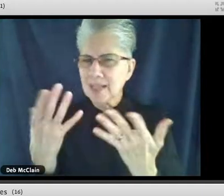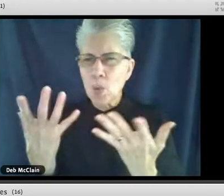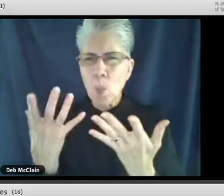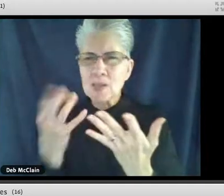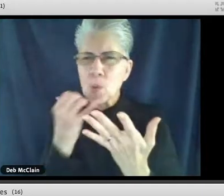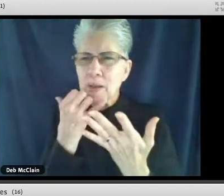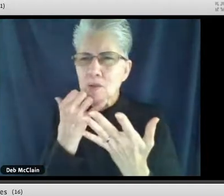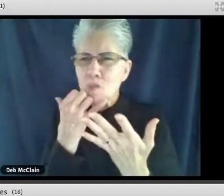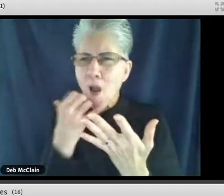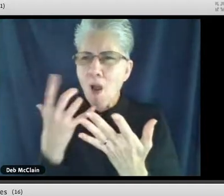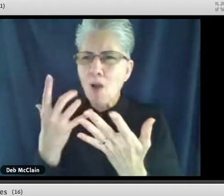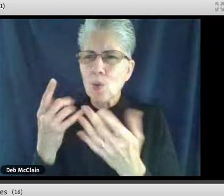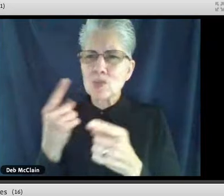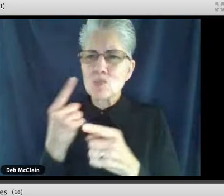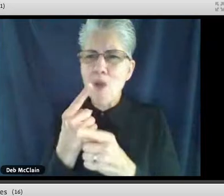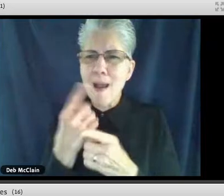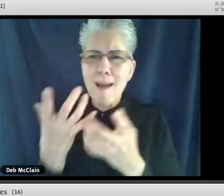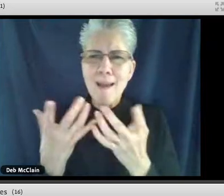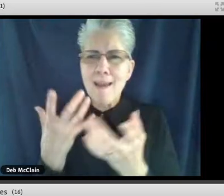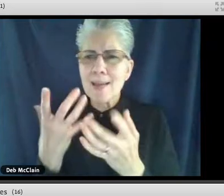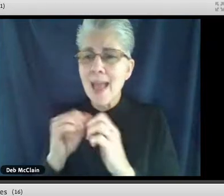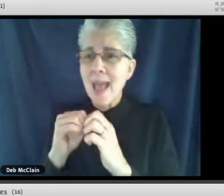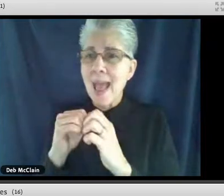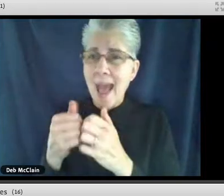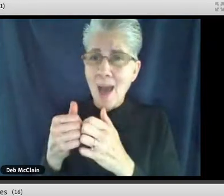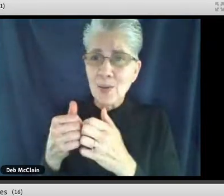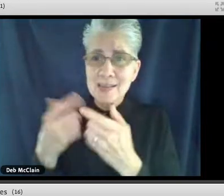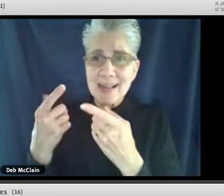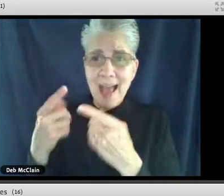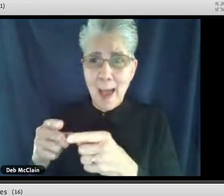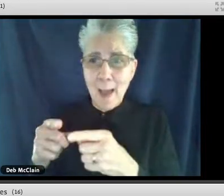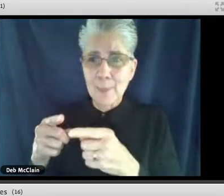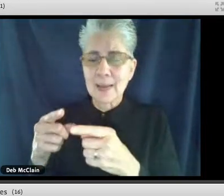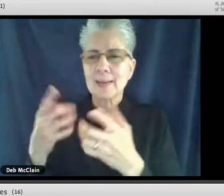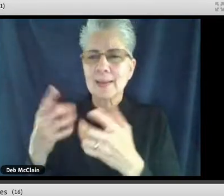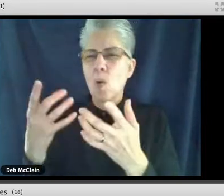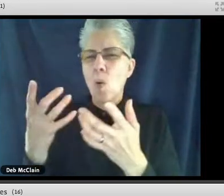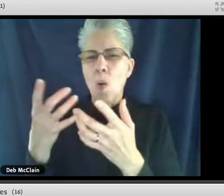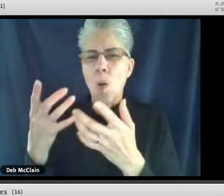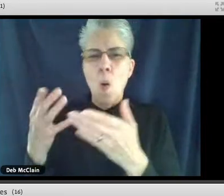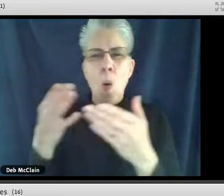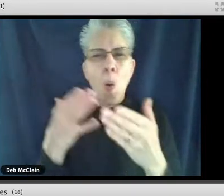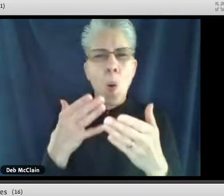What is going right? How is it happening, or how is this going down?